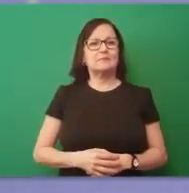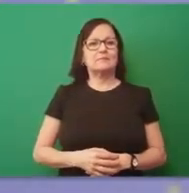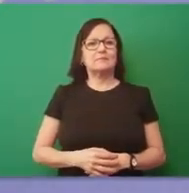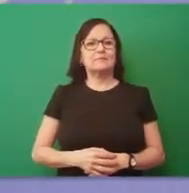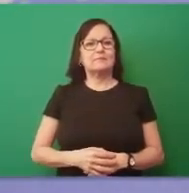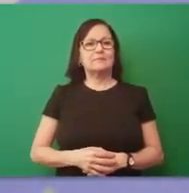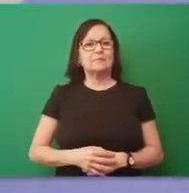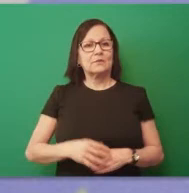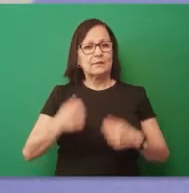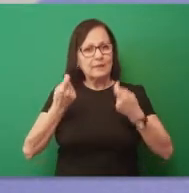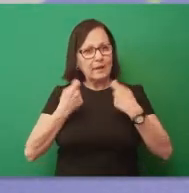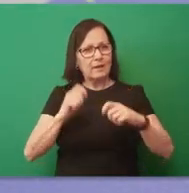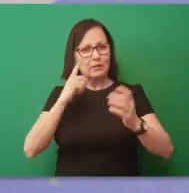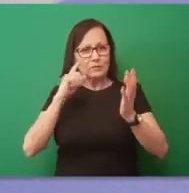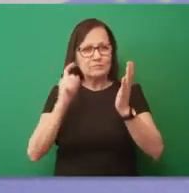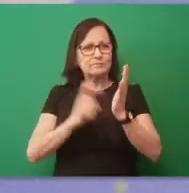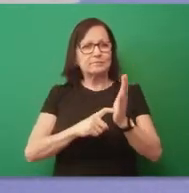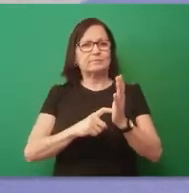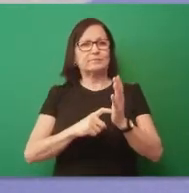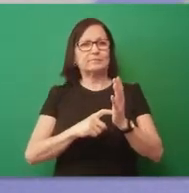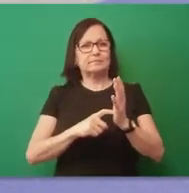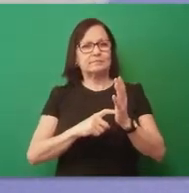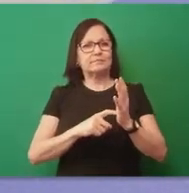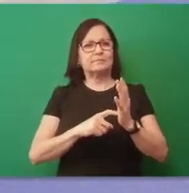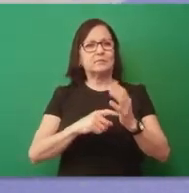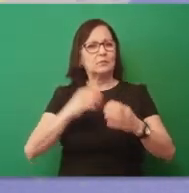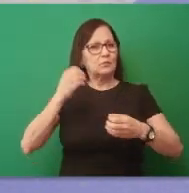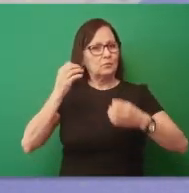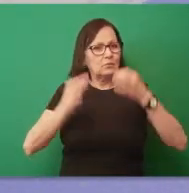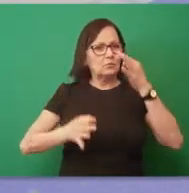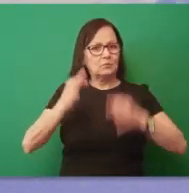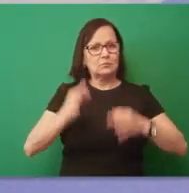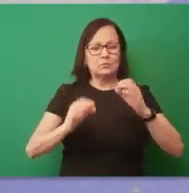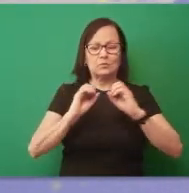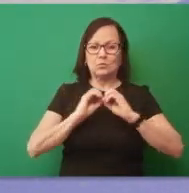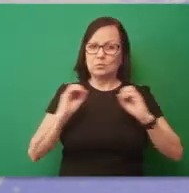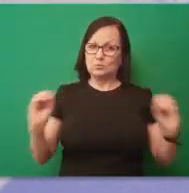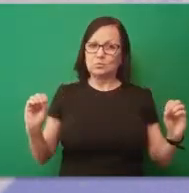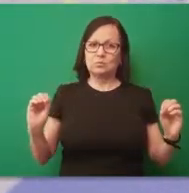Seeing if we can notice these sensations without judgment.